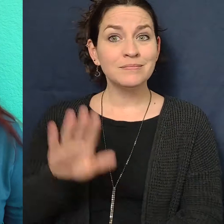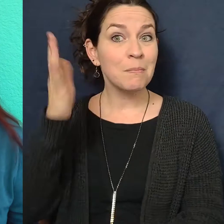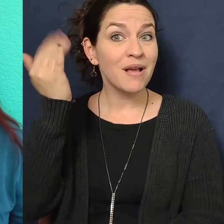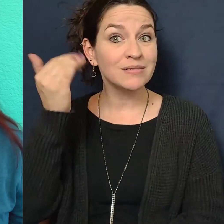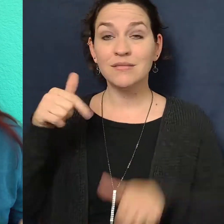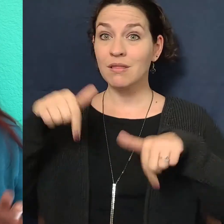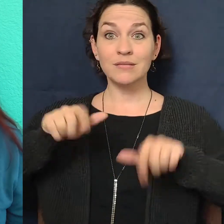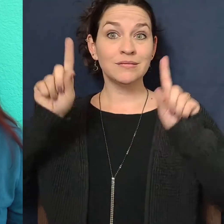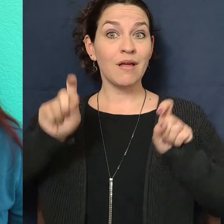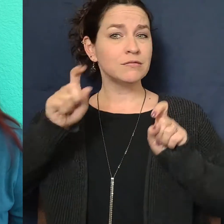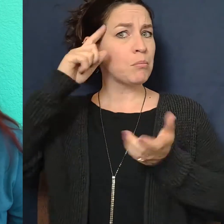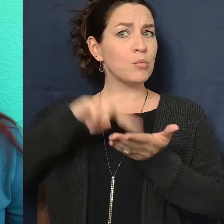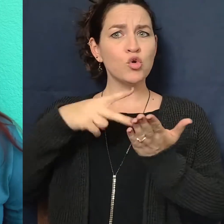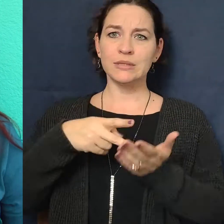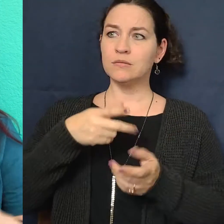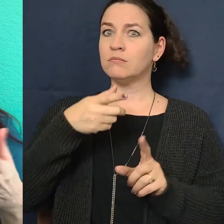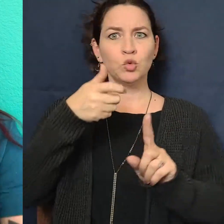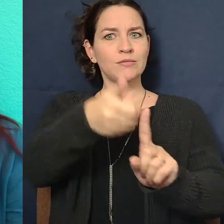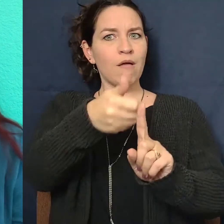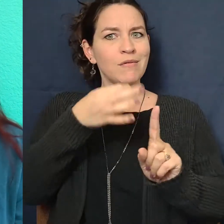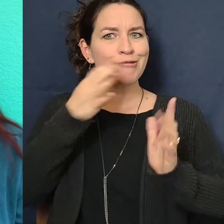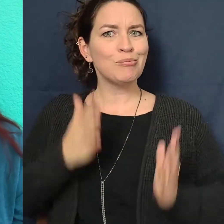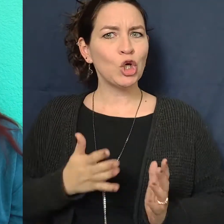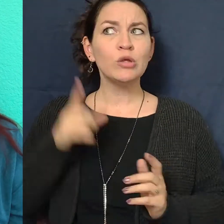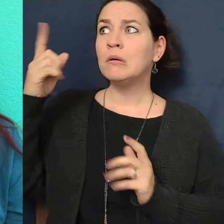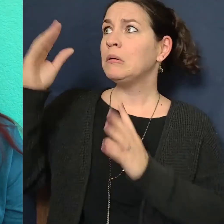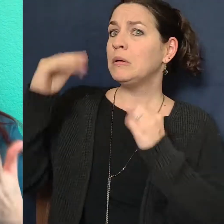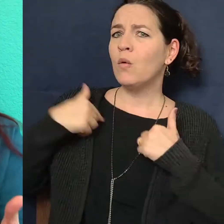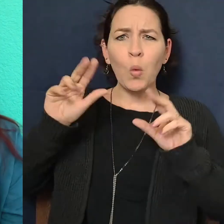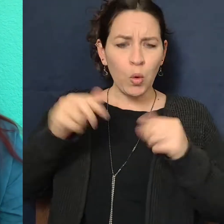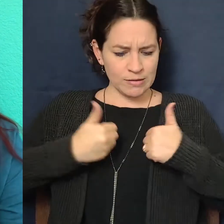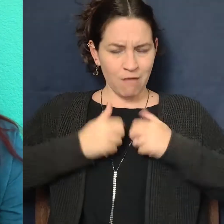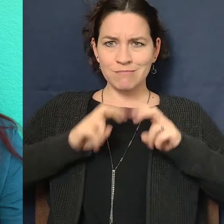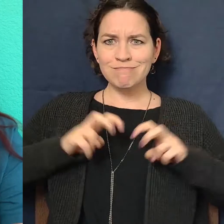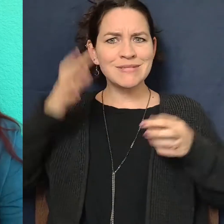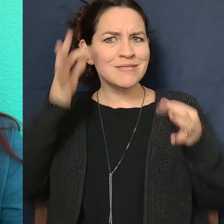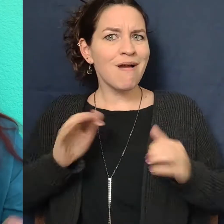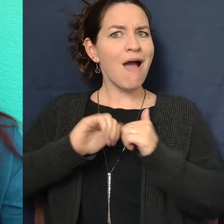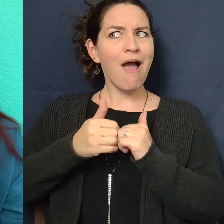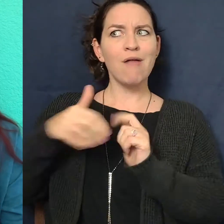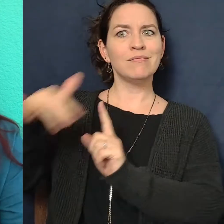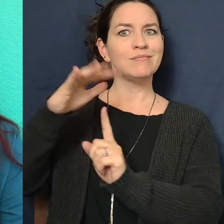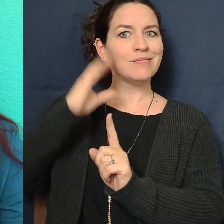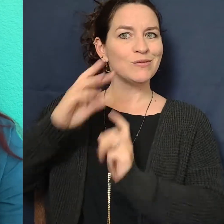That's because this test is designed for you to be the expert on yourself. You're the one that talks about and decides how you